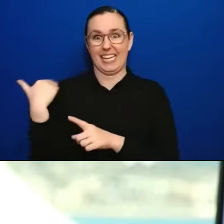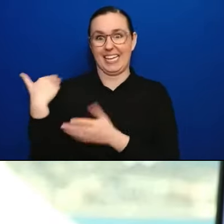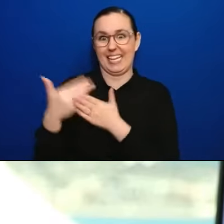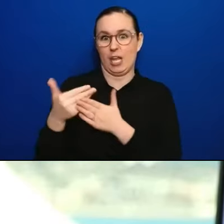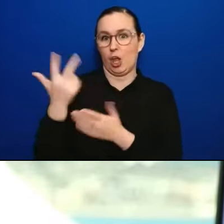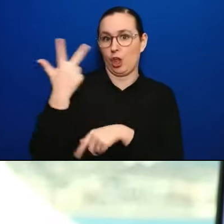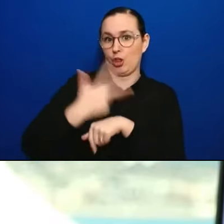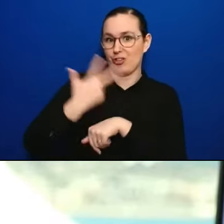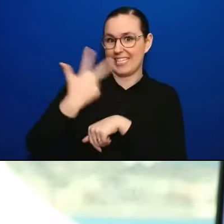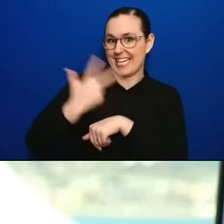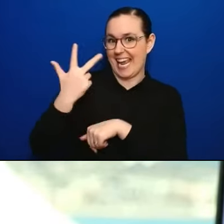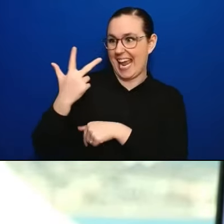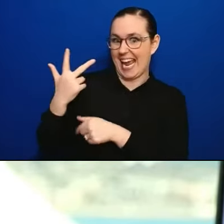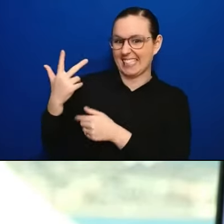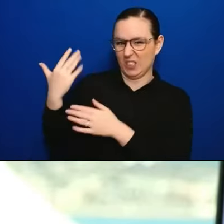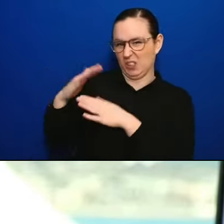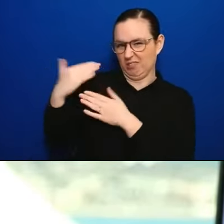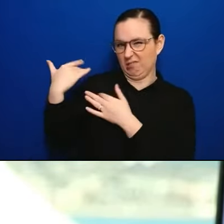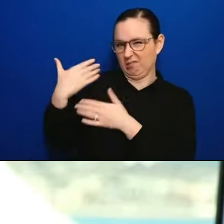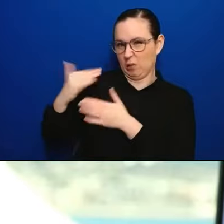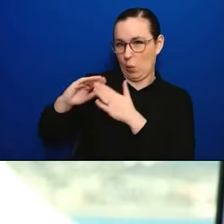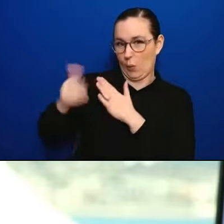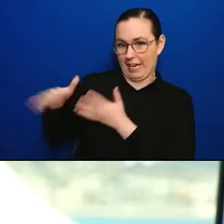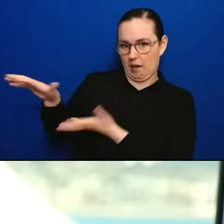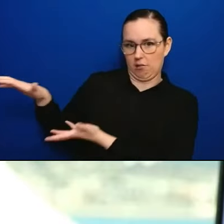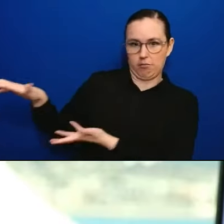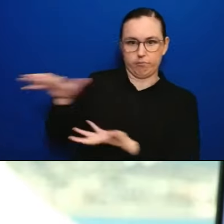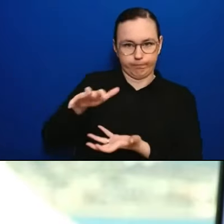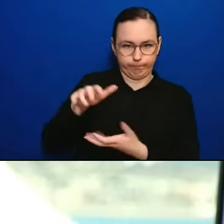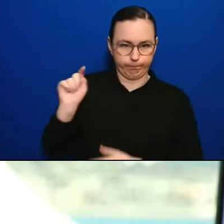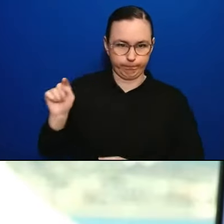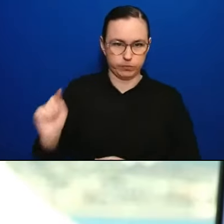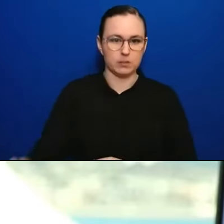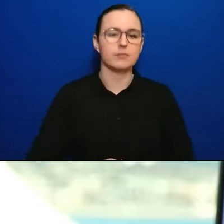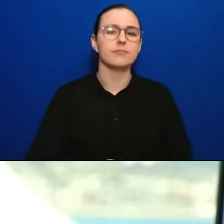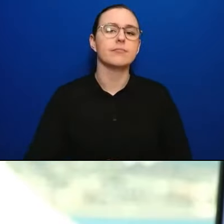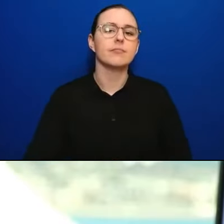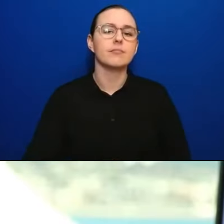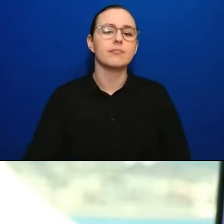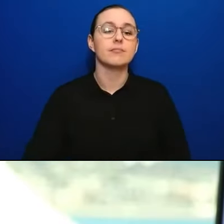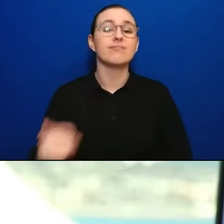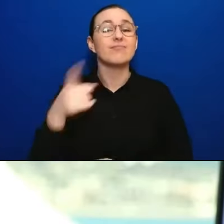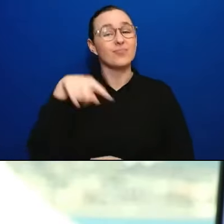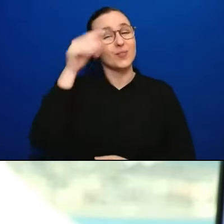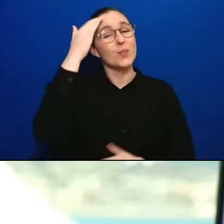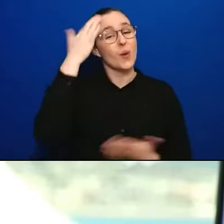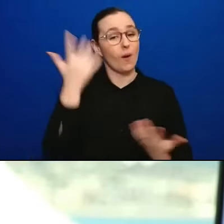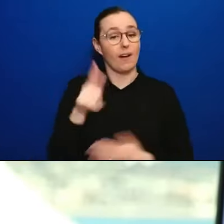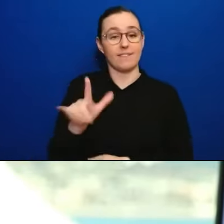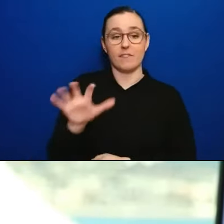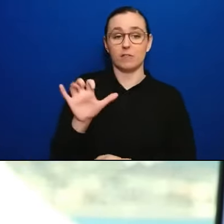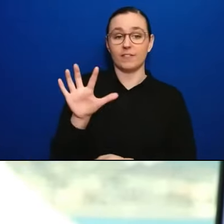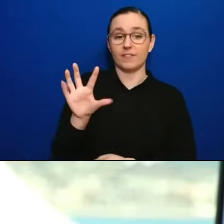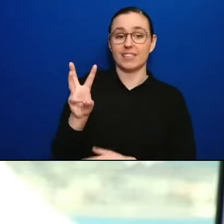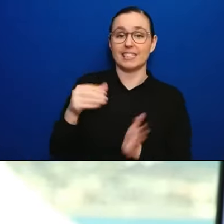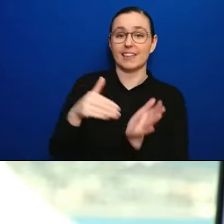2,658,000 of which we received in the last three days. So since on the weekend and since.